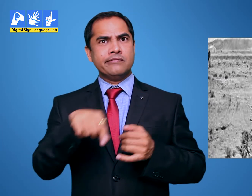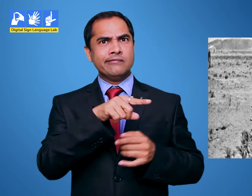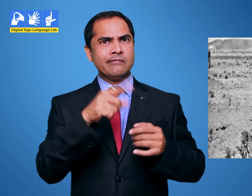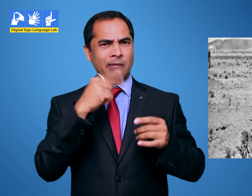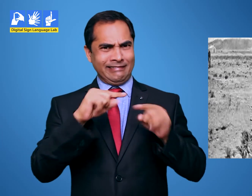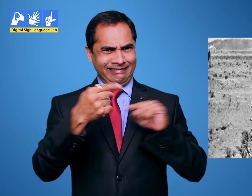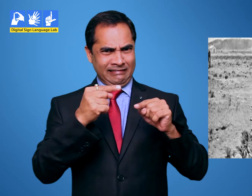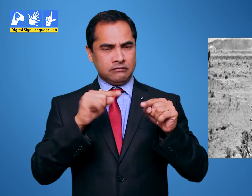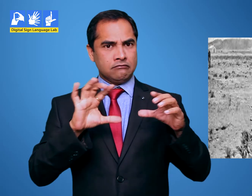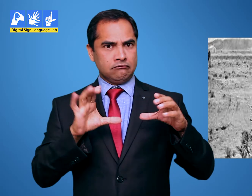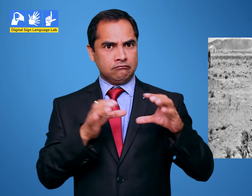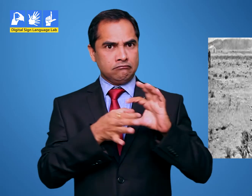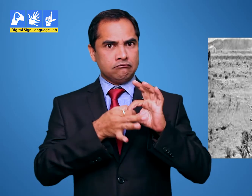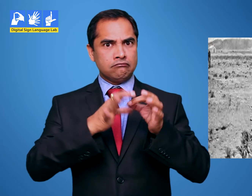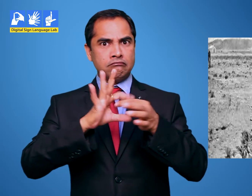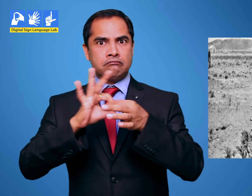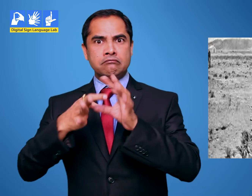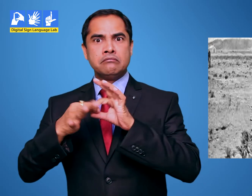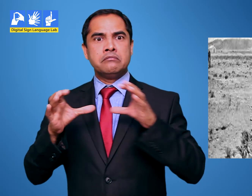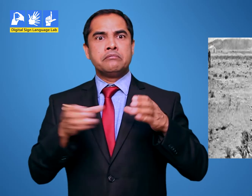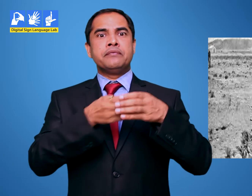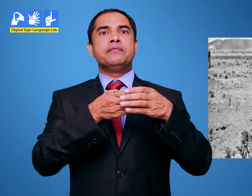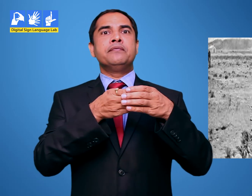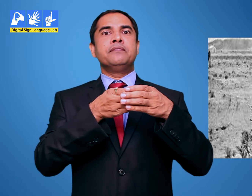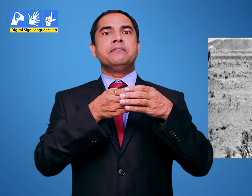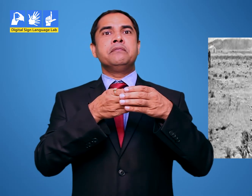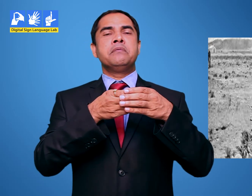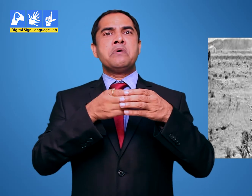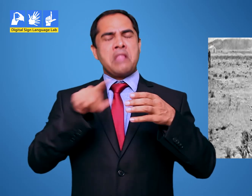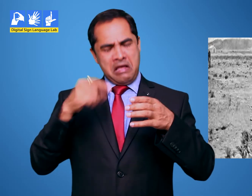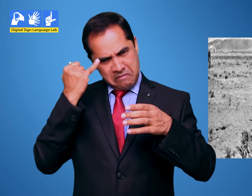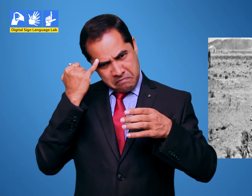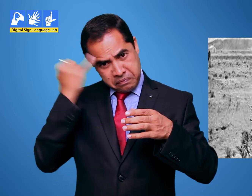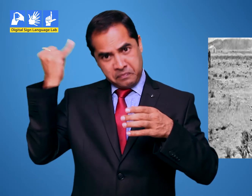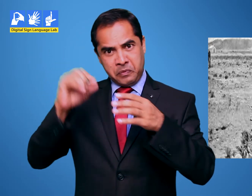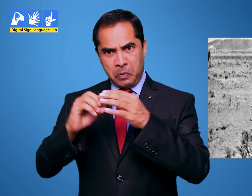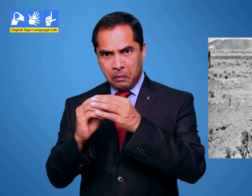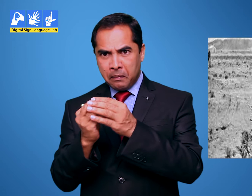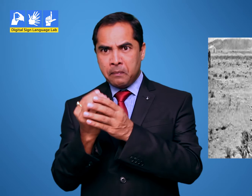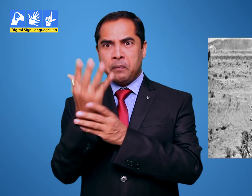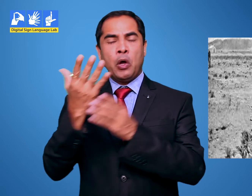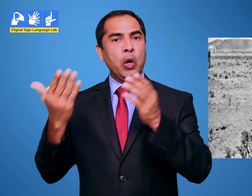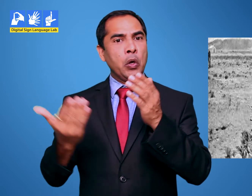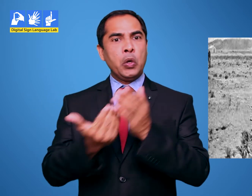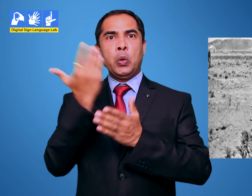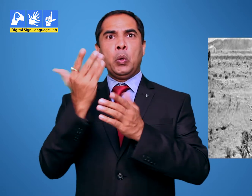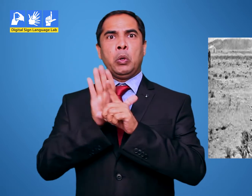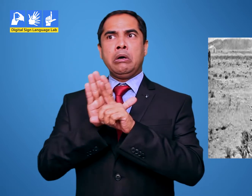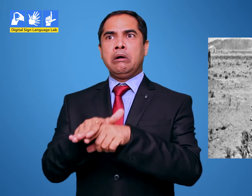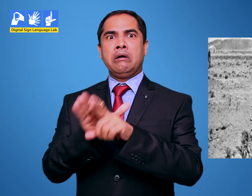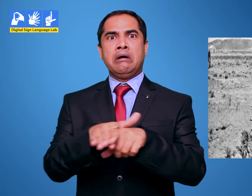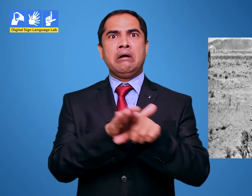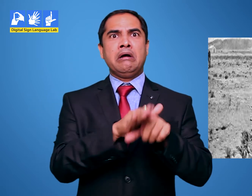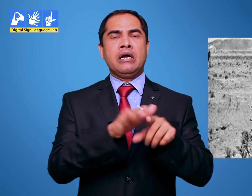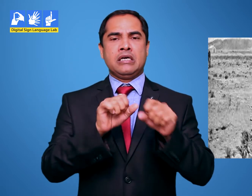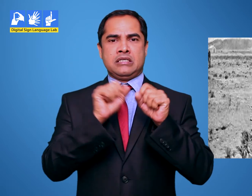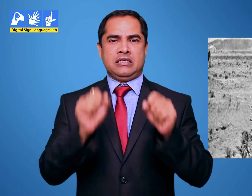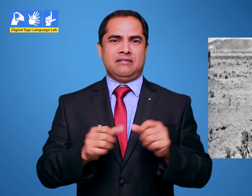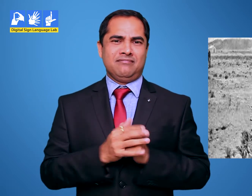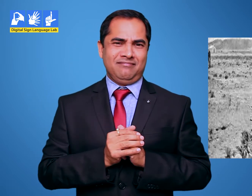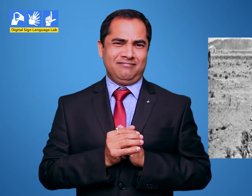patched up their differences and erected a system of racial domination against